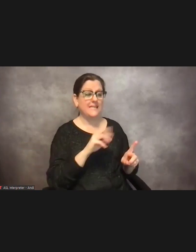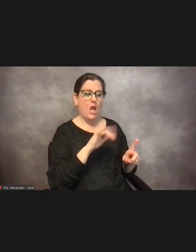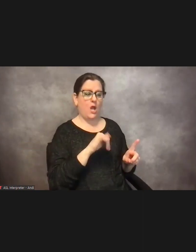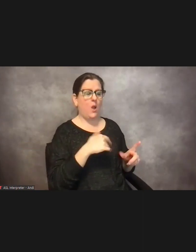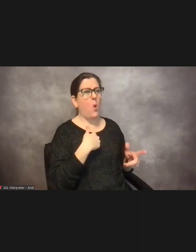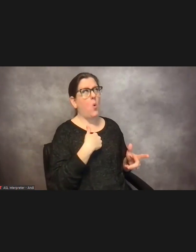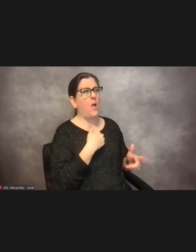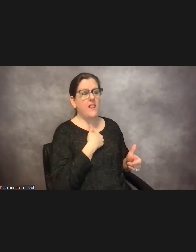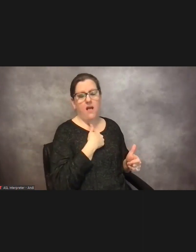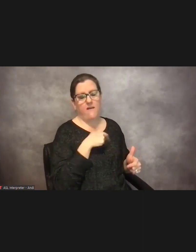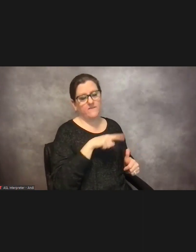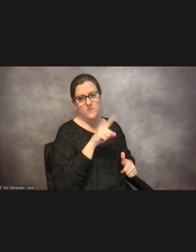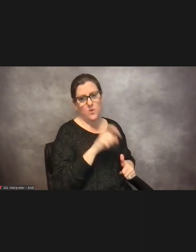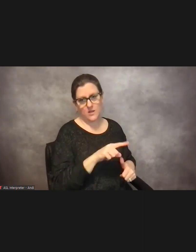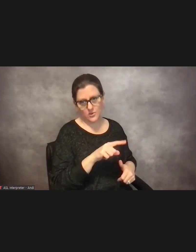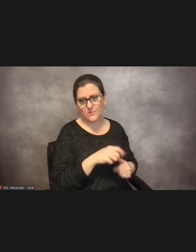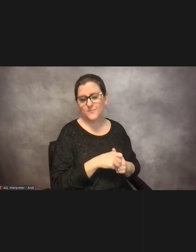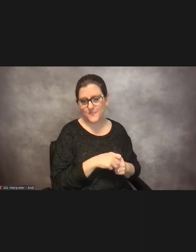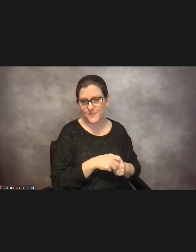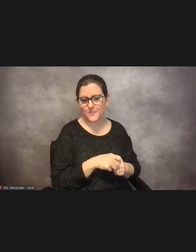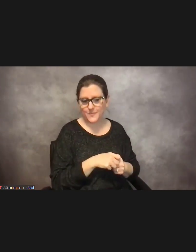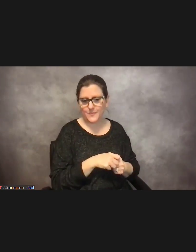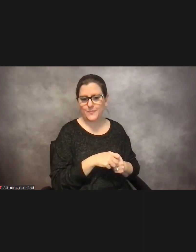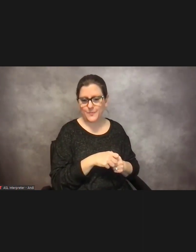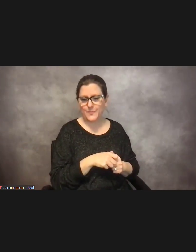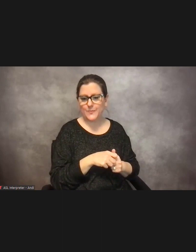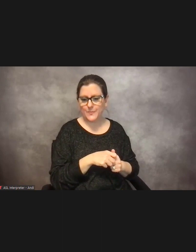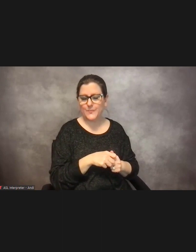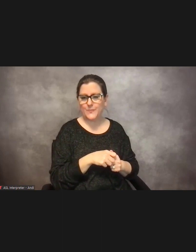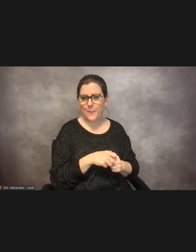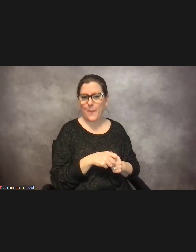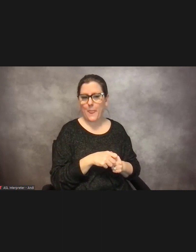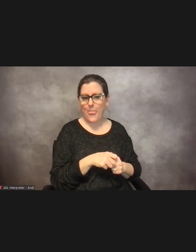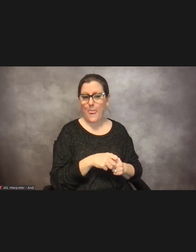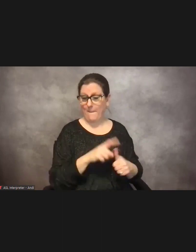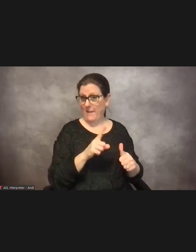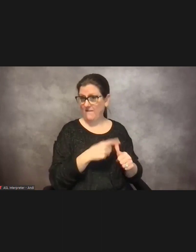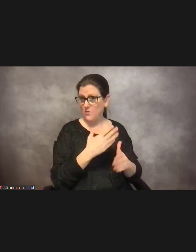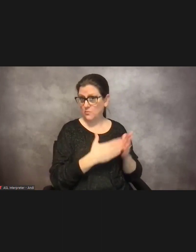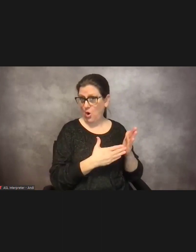: Yeah, I love this question.